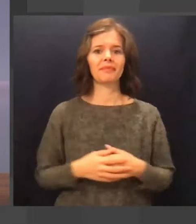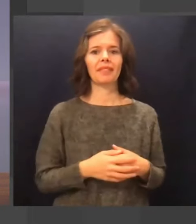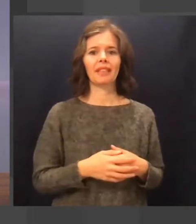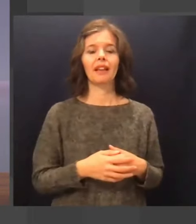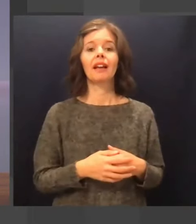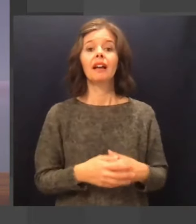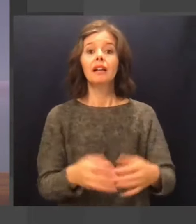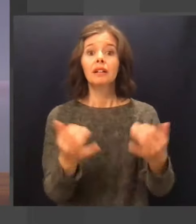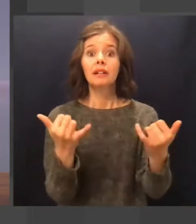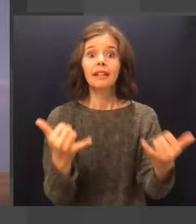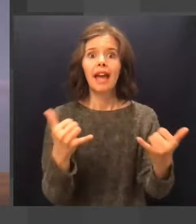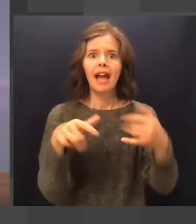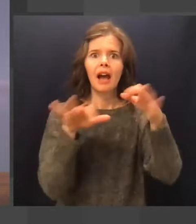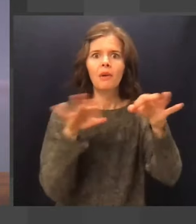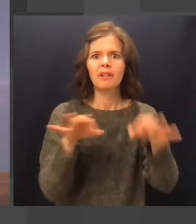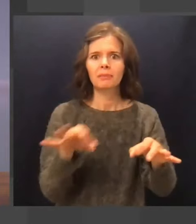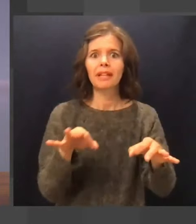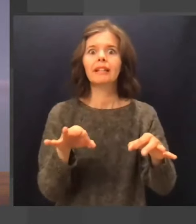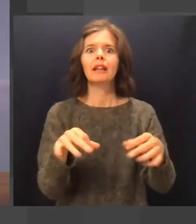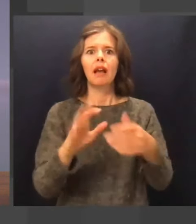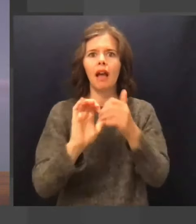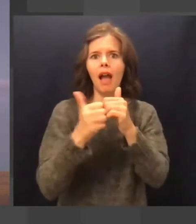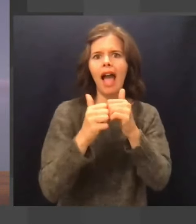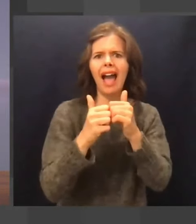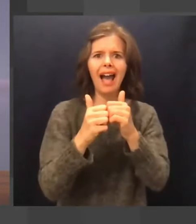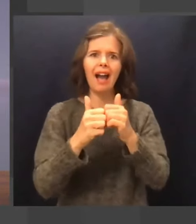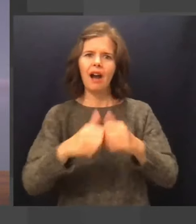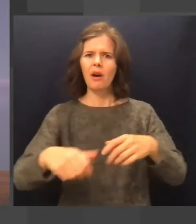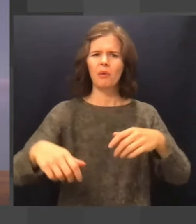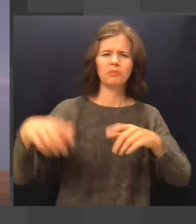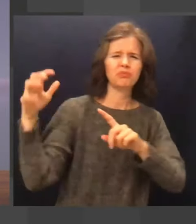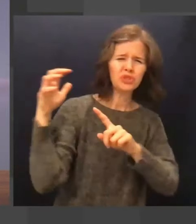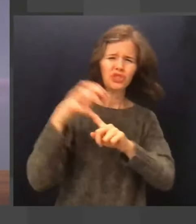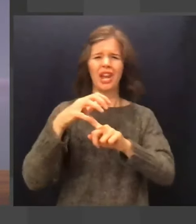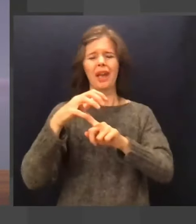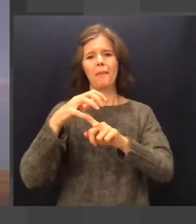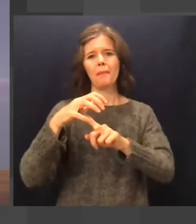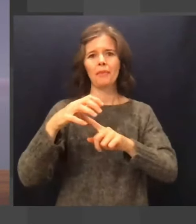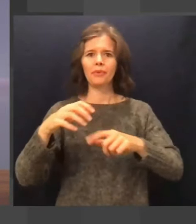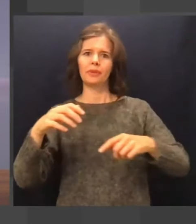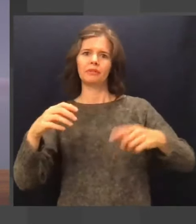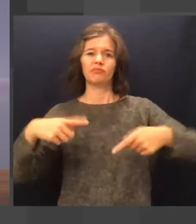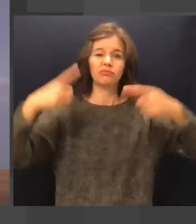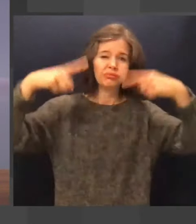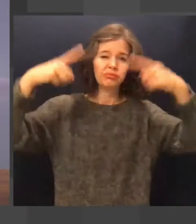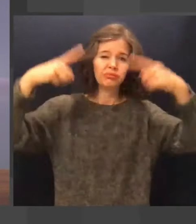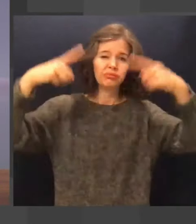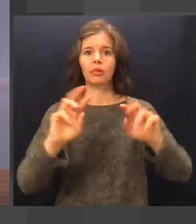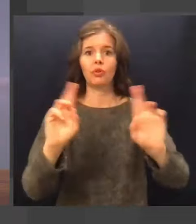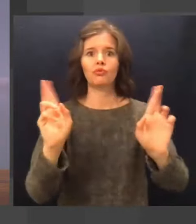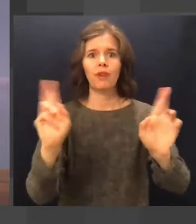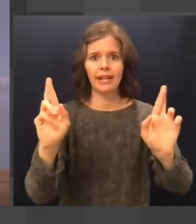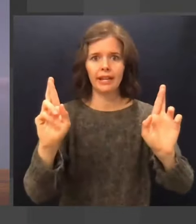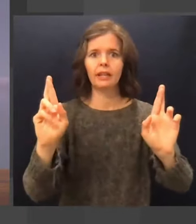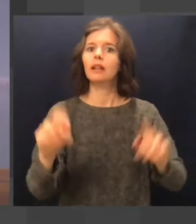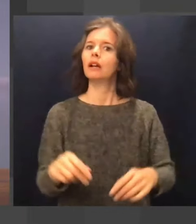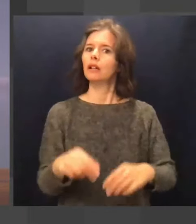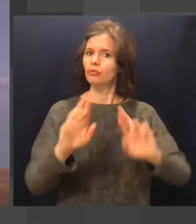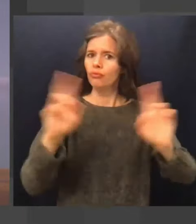STUDIO. NOW LET'S GO OVER HOW YOU CAN BE PART OF AN EPIC SHOWDOWN.